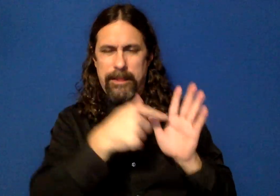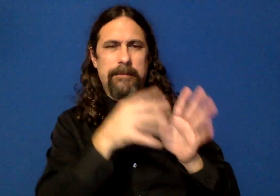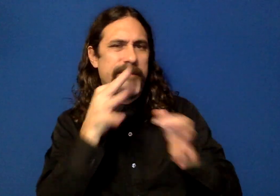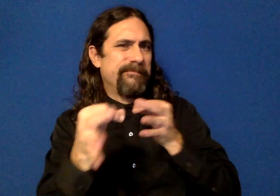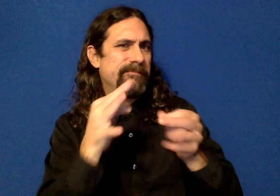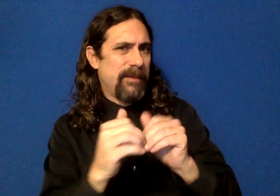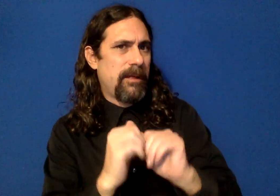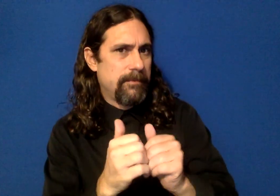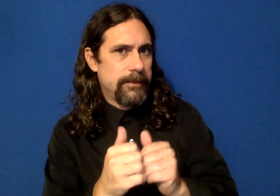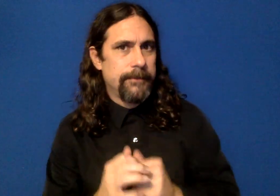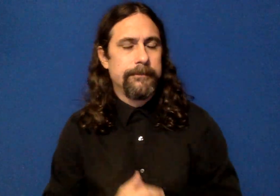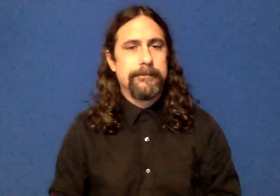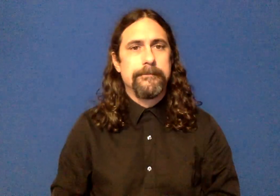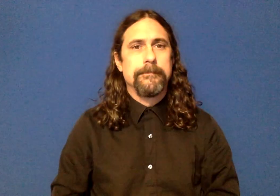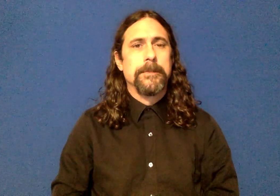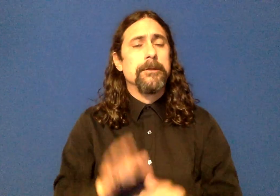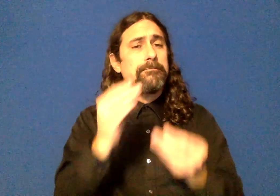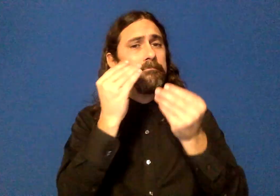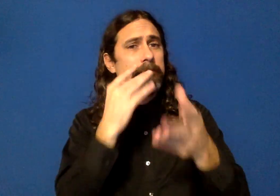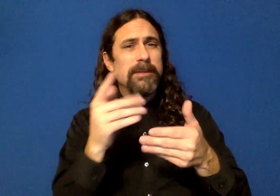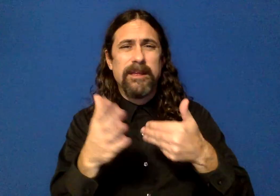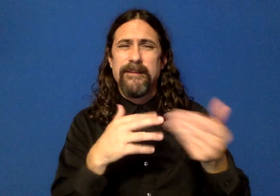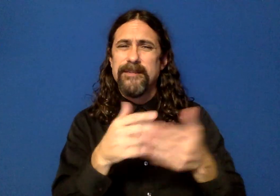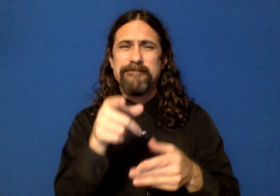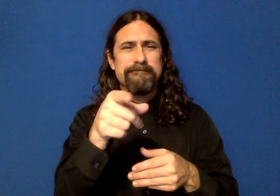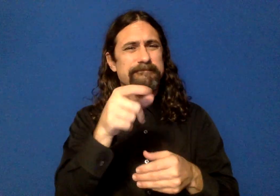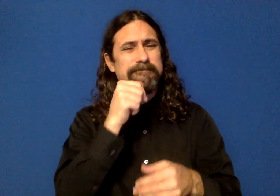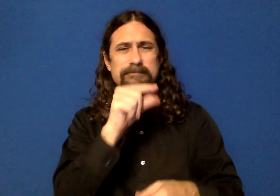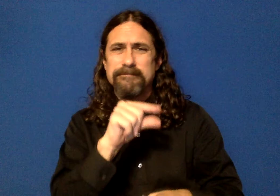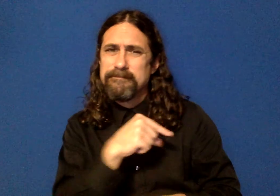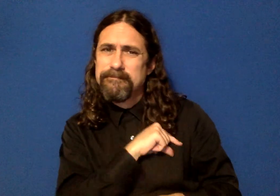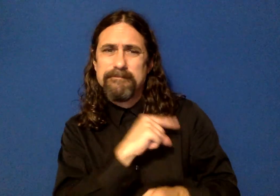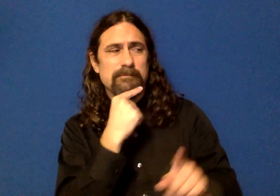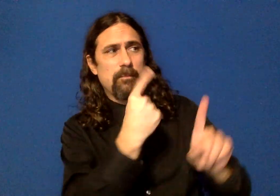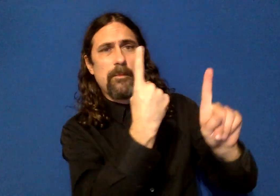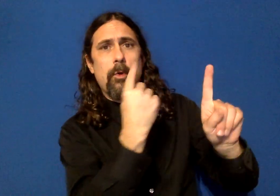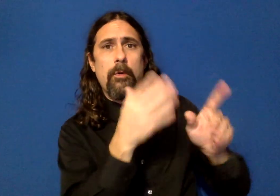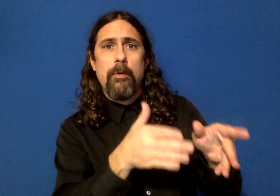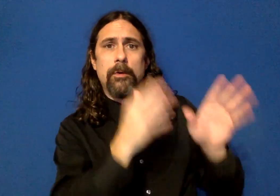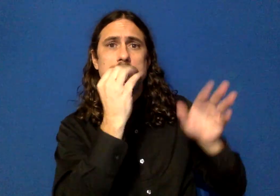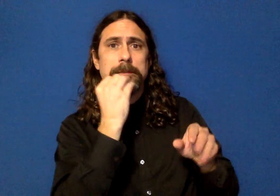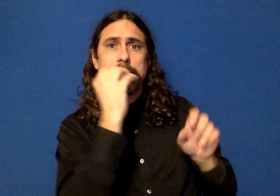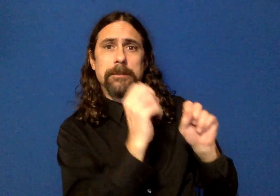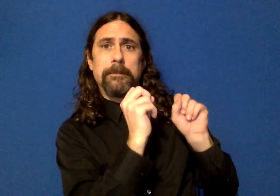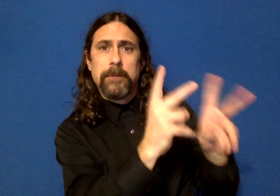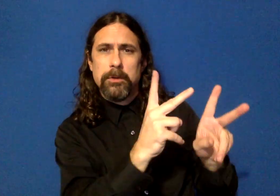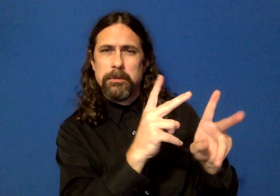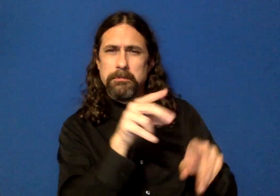other applications you submitted for other units are still active. Remember to keep